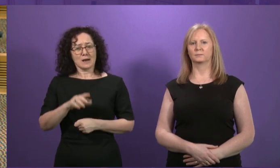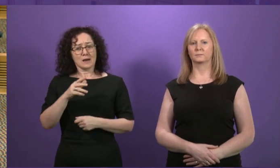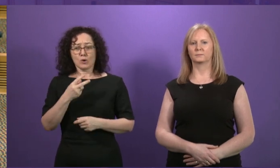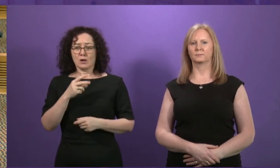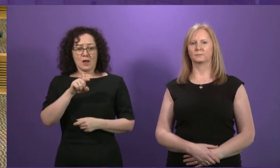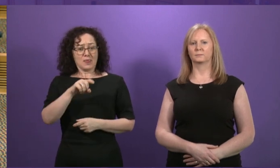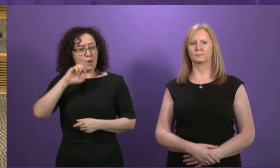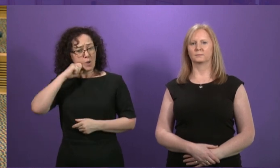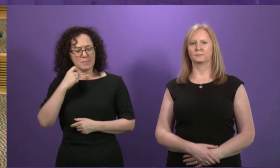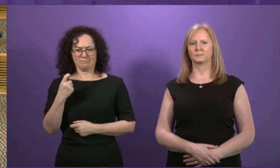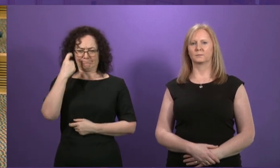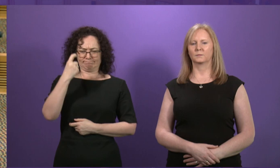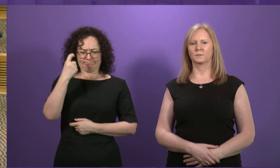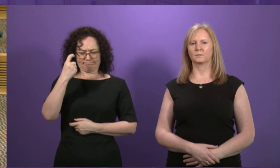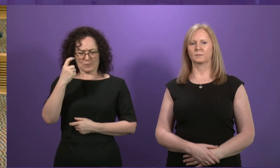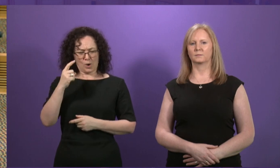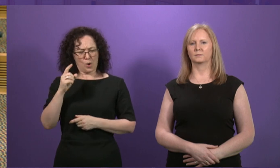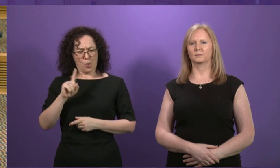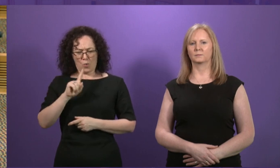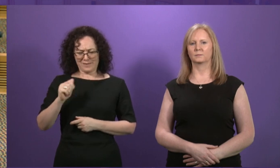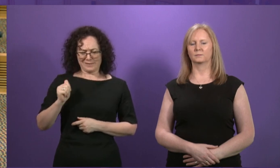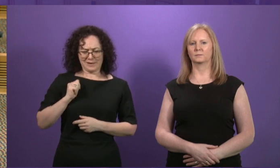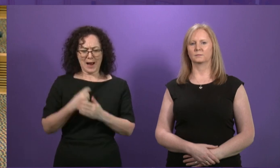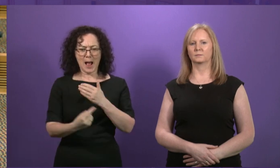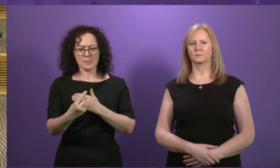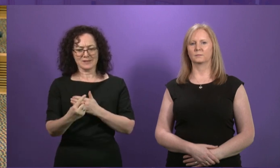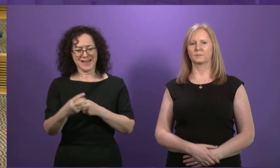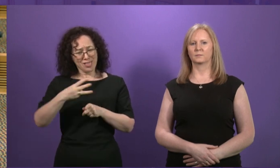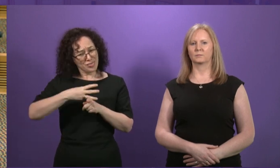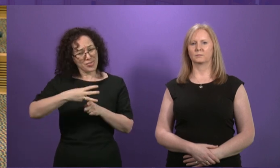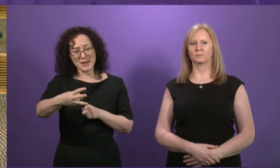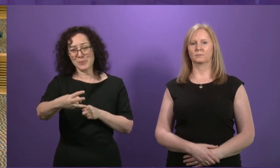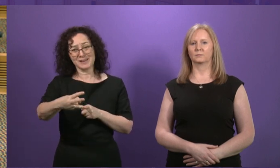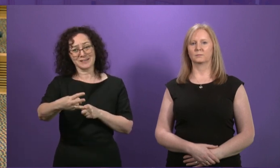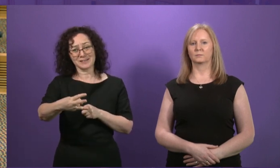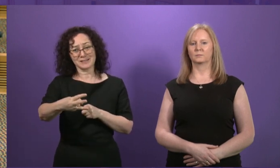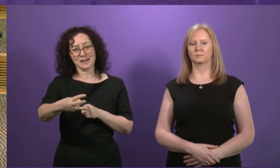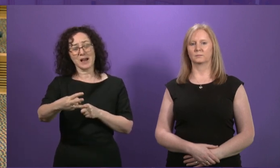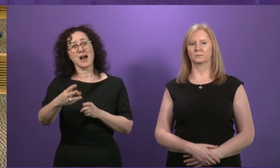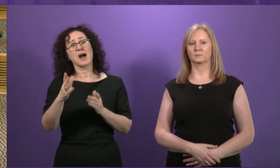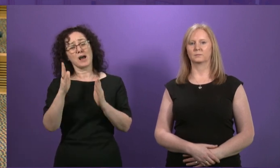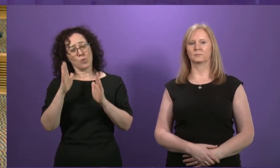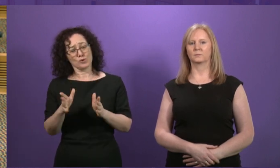about what is due to happen three weeks tomorrow, so let me bring him back to the here and now.